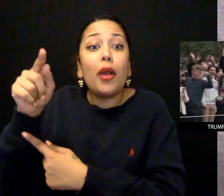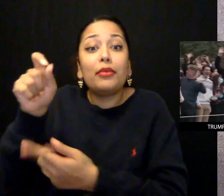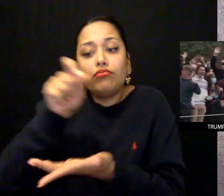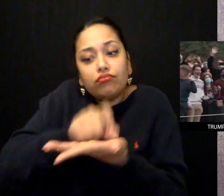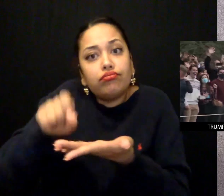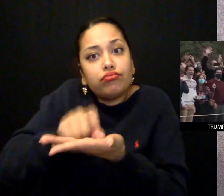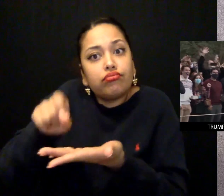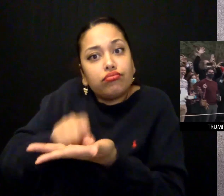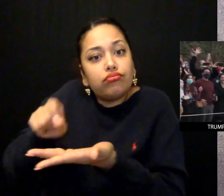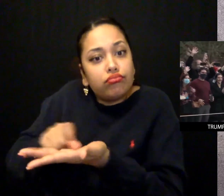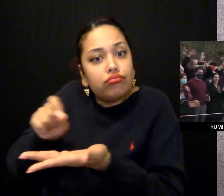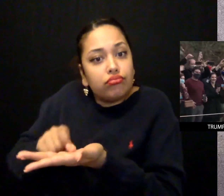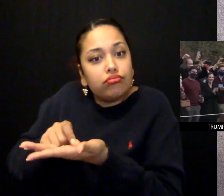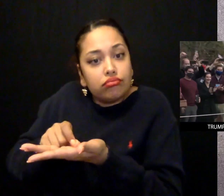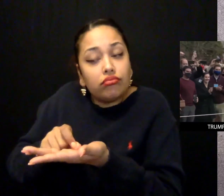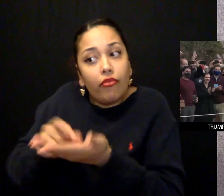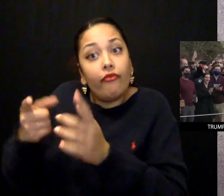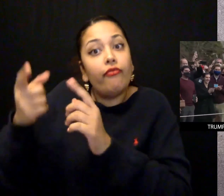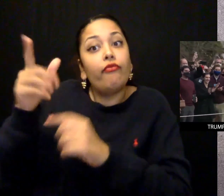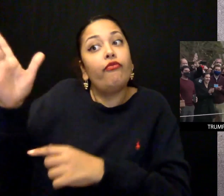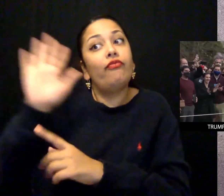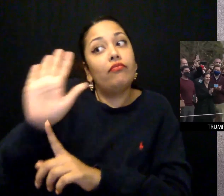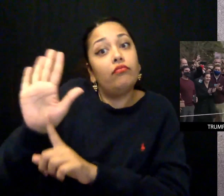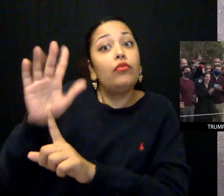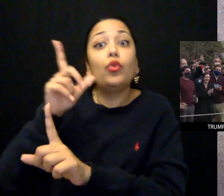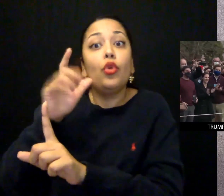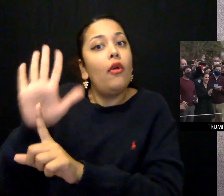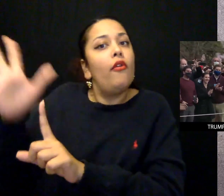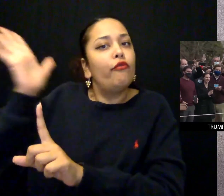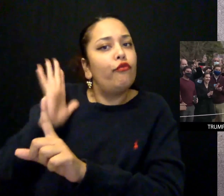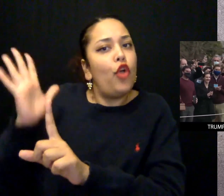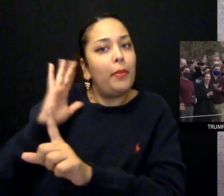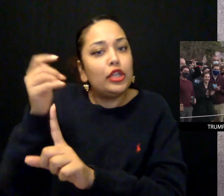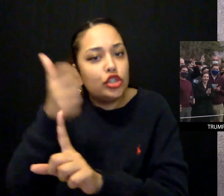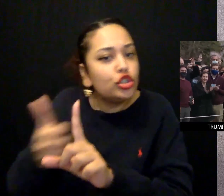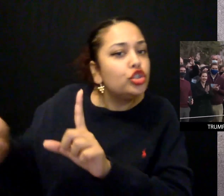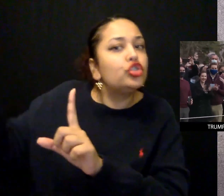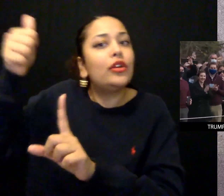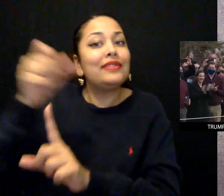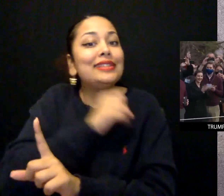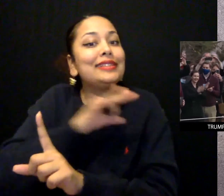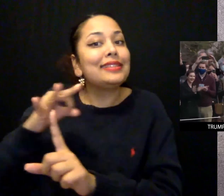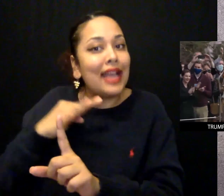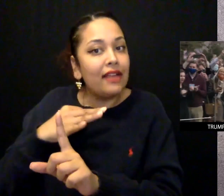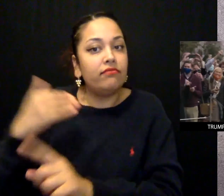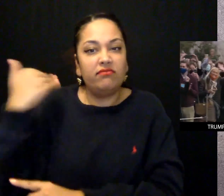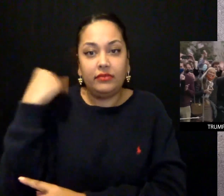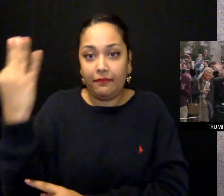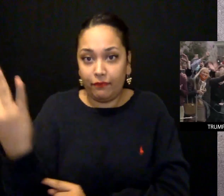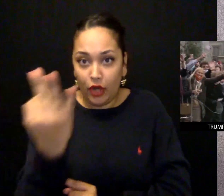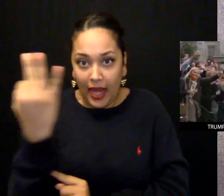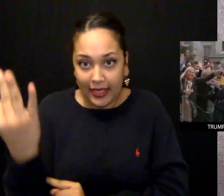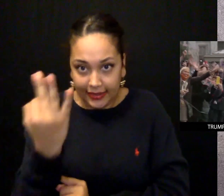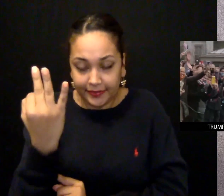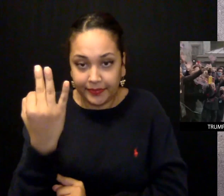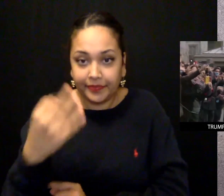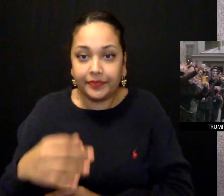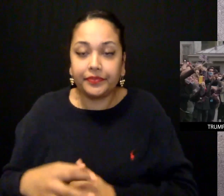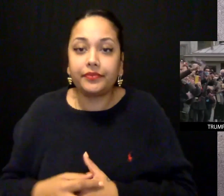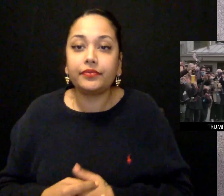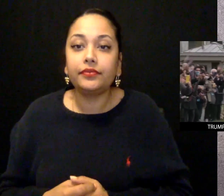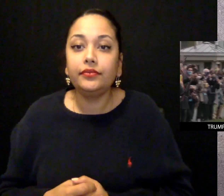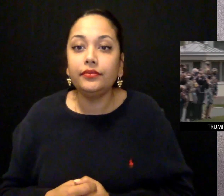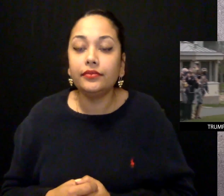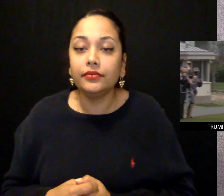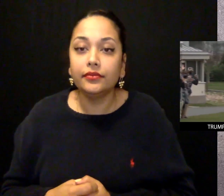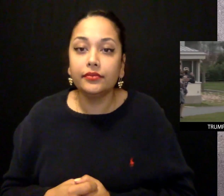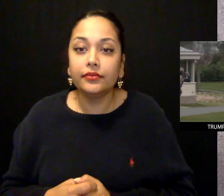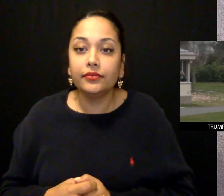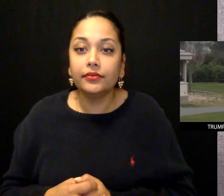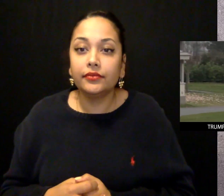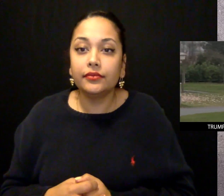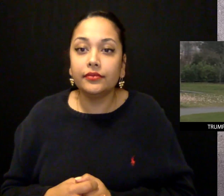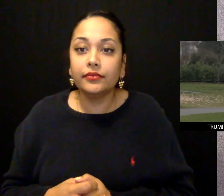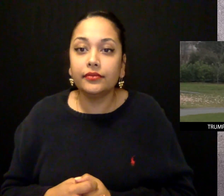as well as three pages of handwritten notes from Trump's former Chief of Staff on Friday